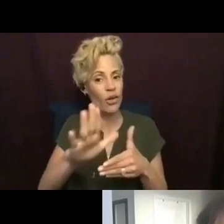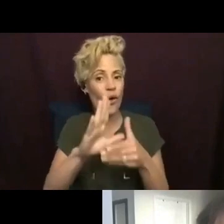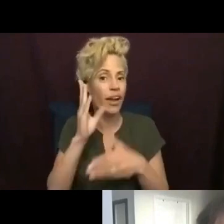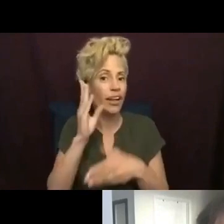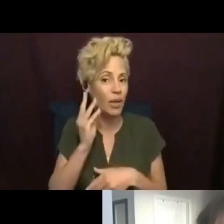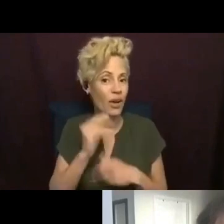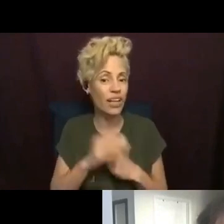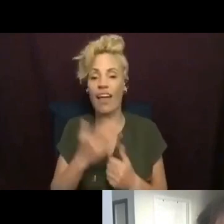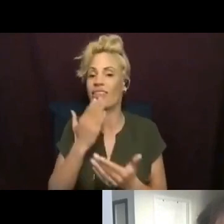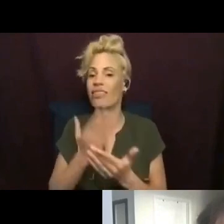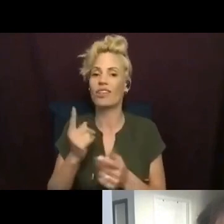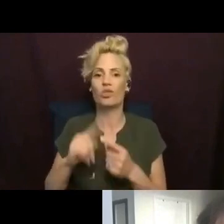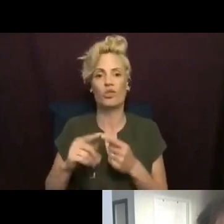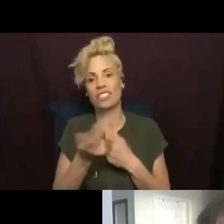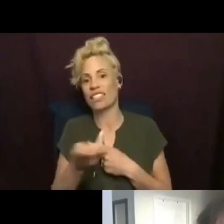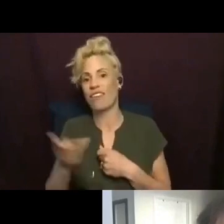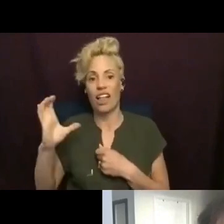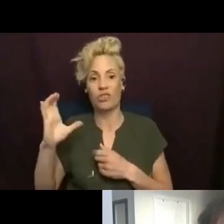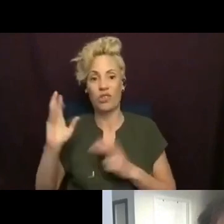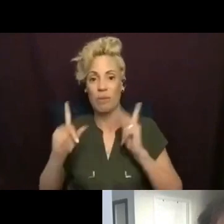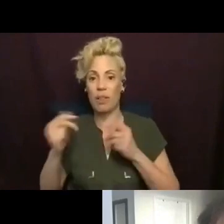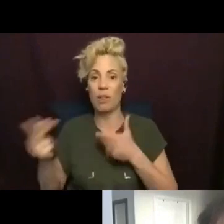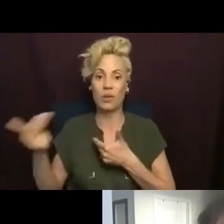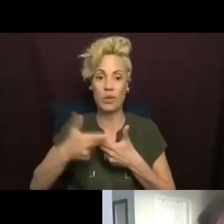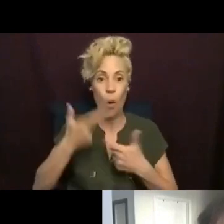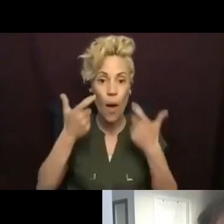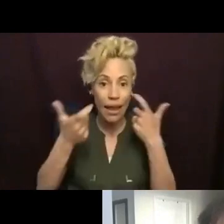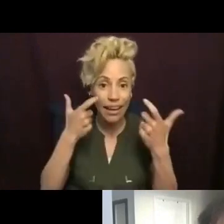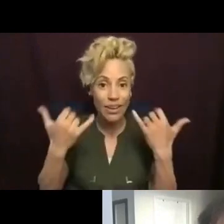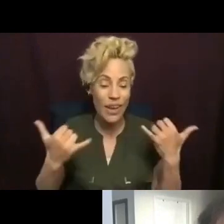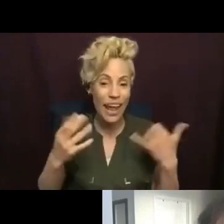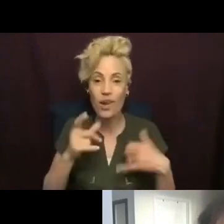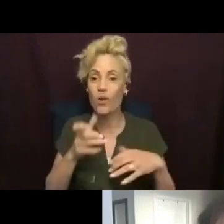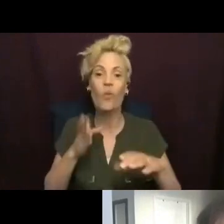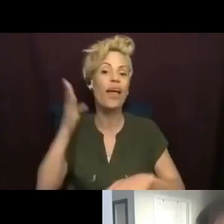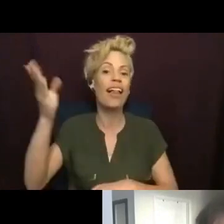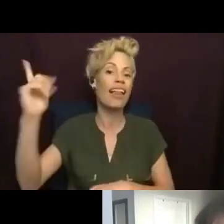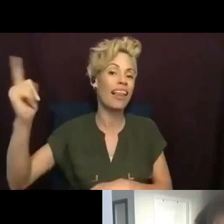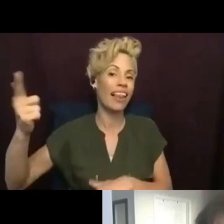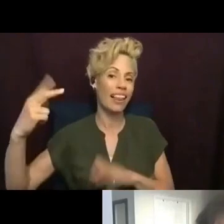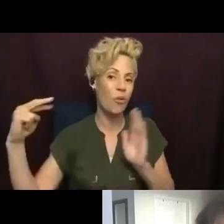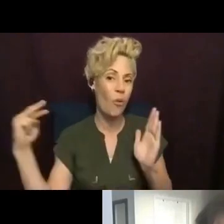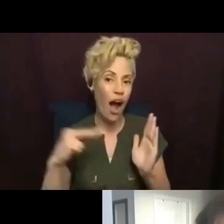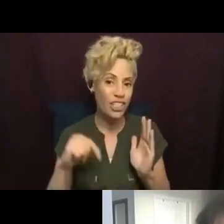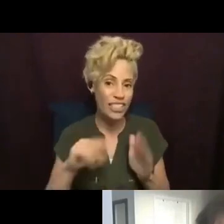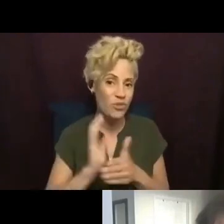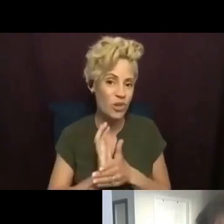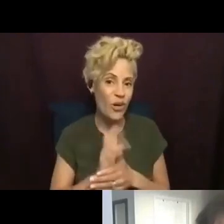who joined us today and in the future for this recording and for all of your comments.